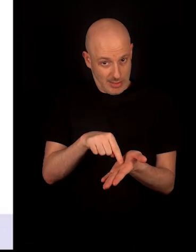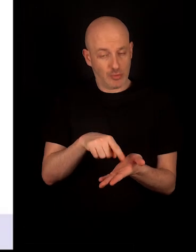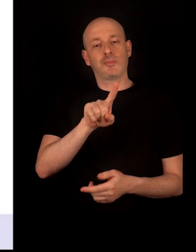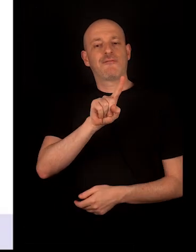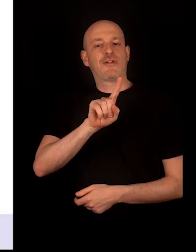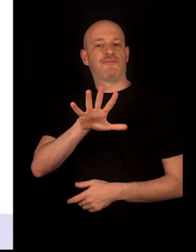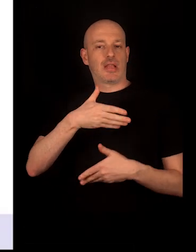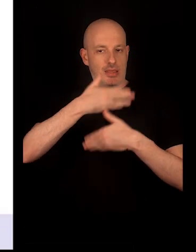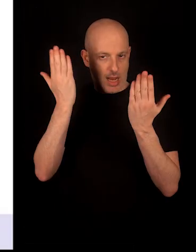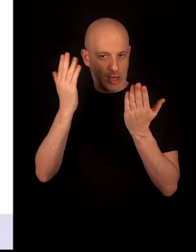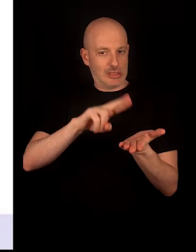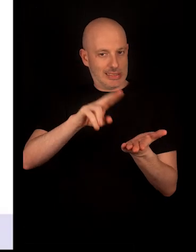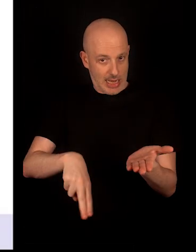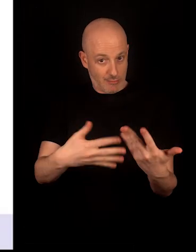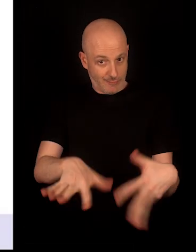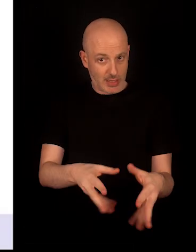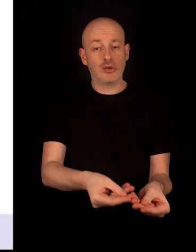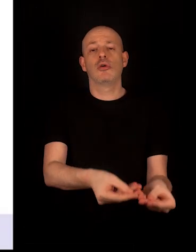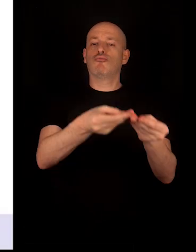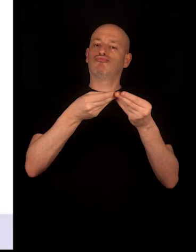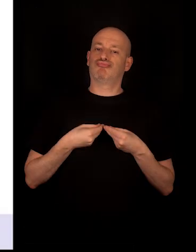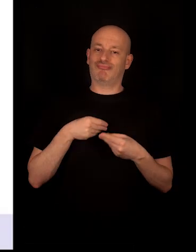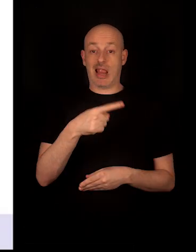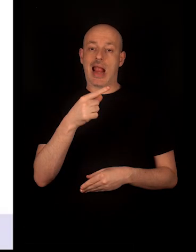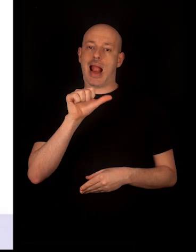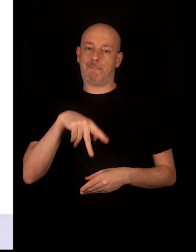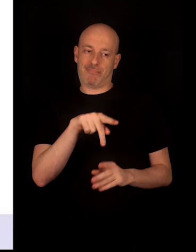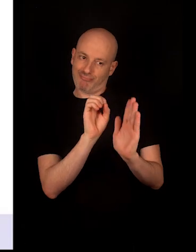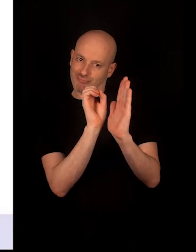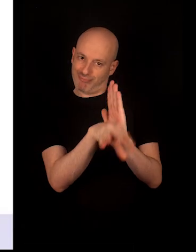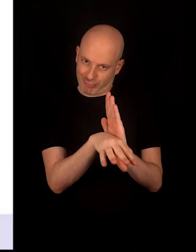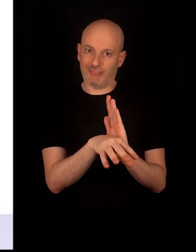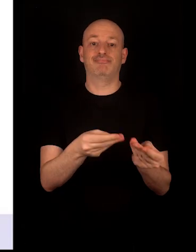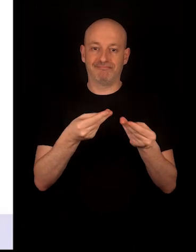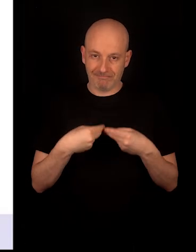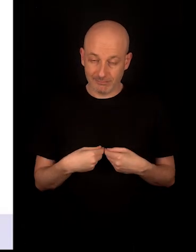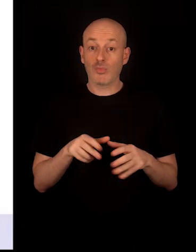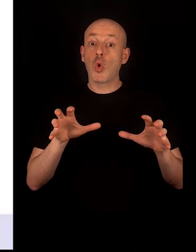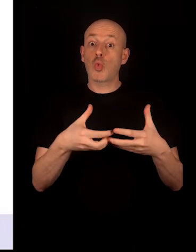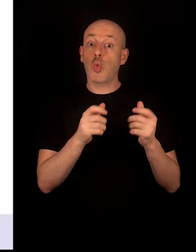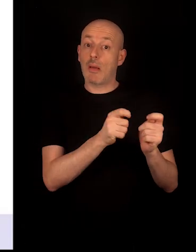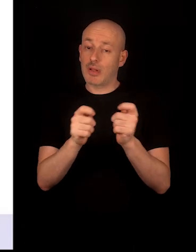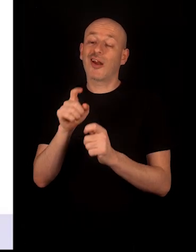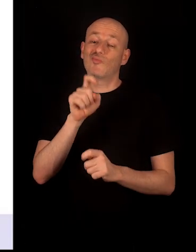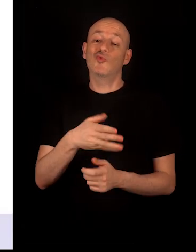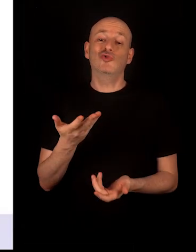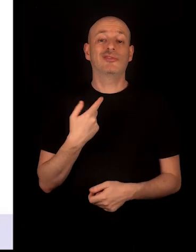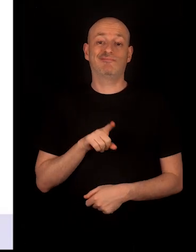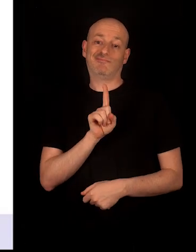You have 15 days to sign and send back the grant agreement digitally via GAP. For group applications: